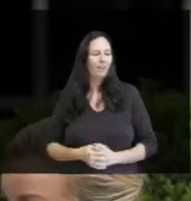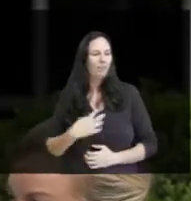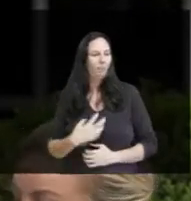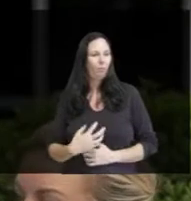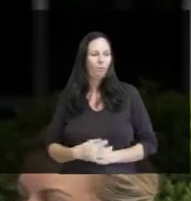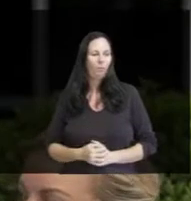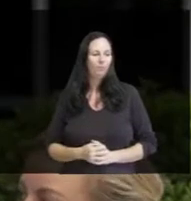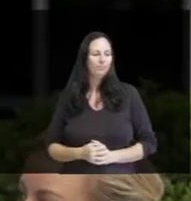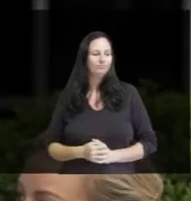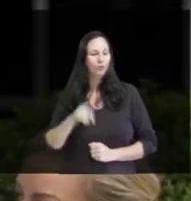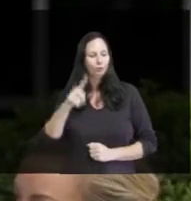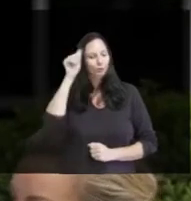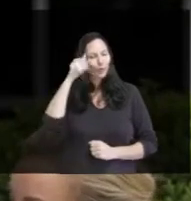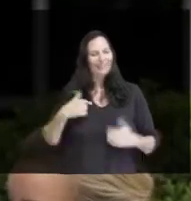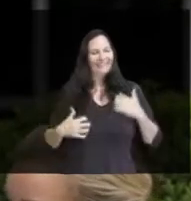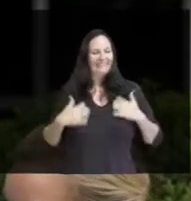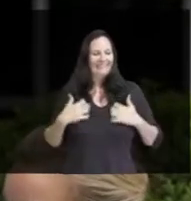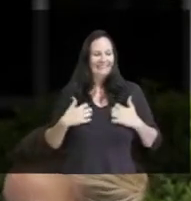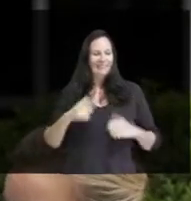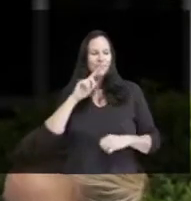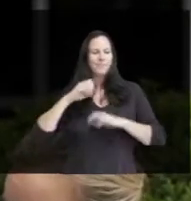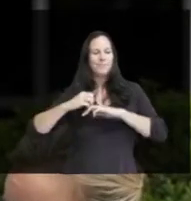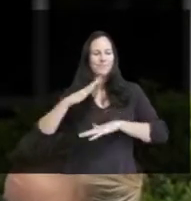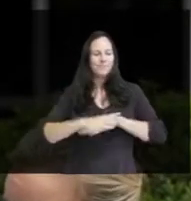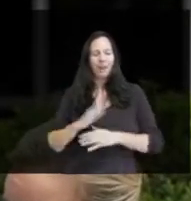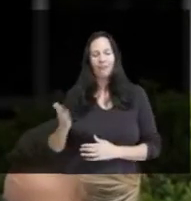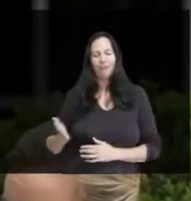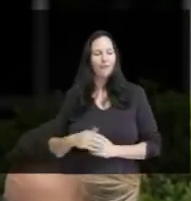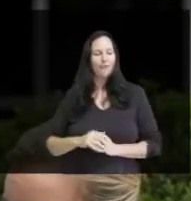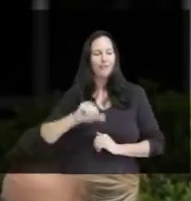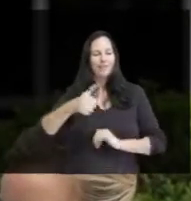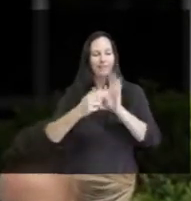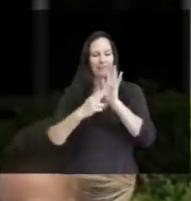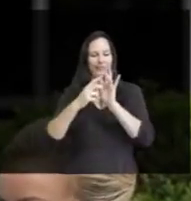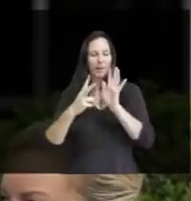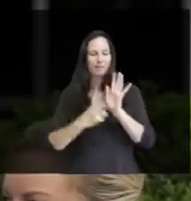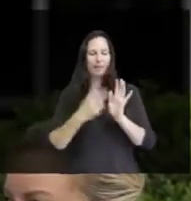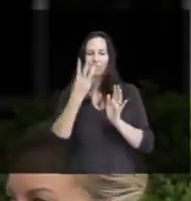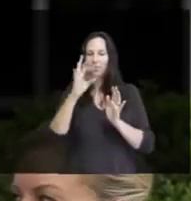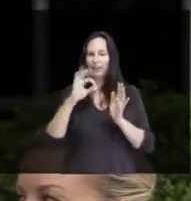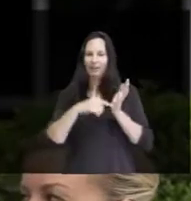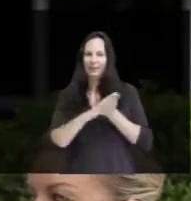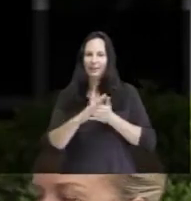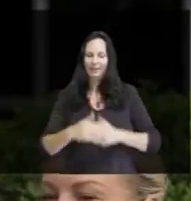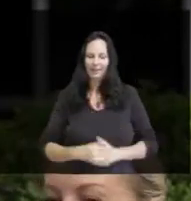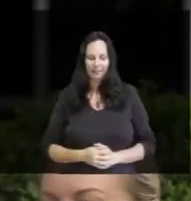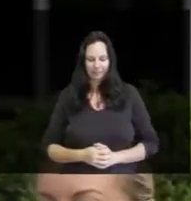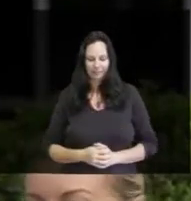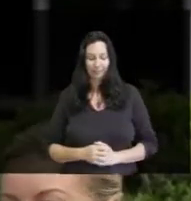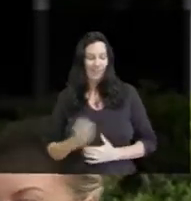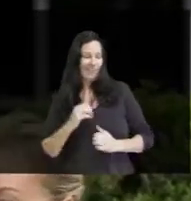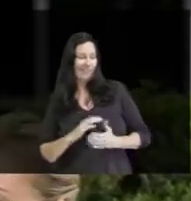And, you know, I'm just stoked I get to marry her next November on the 30th. Hey?